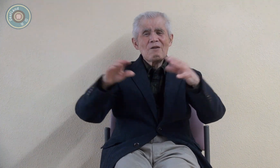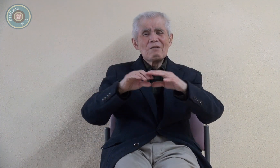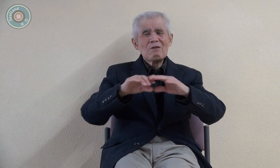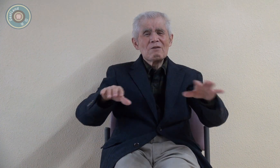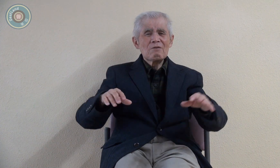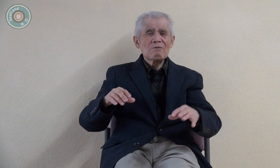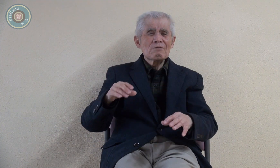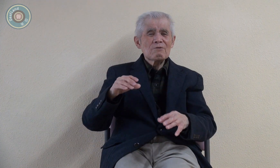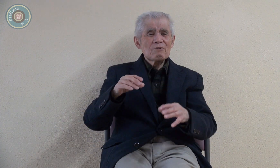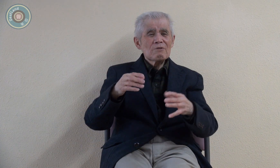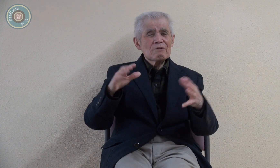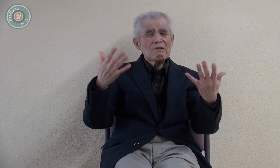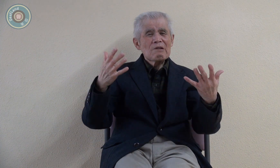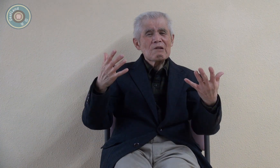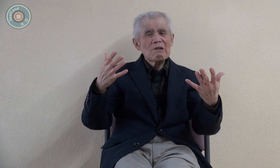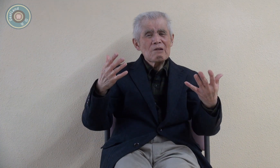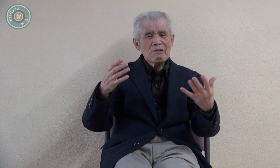Everything was gone